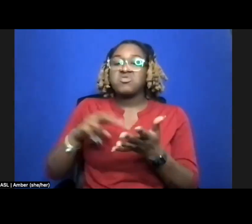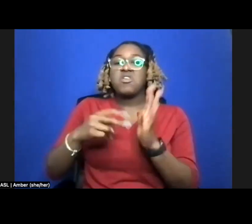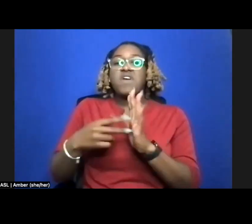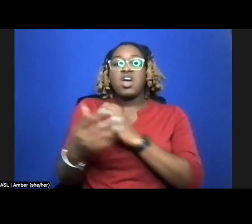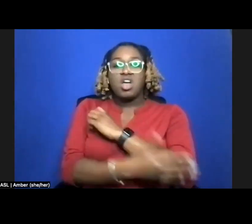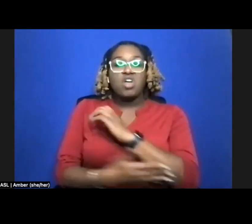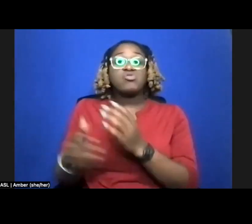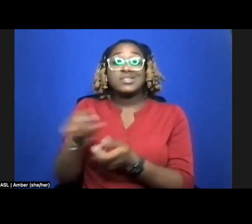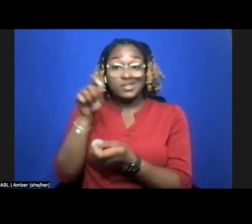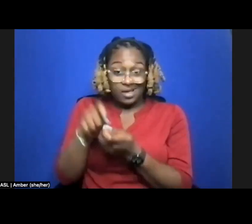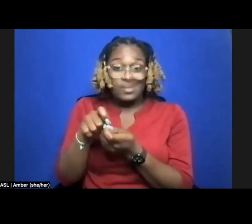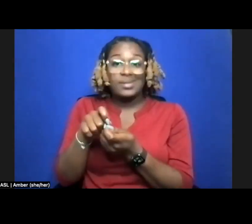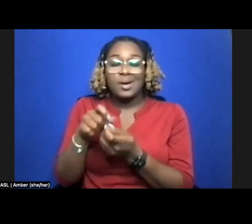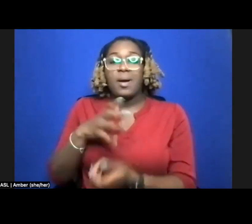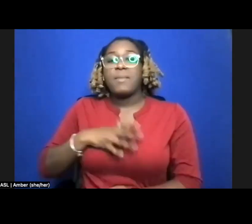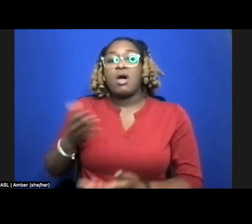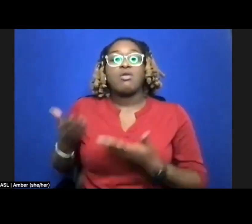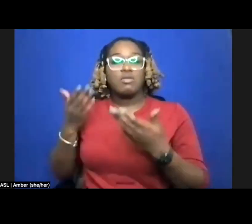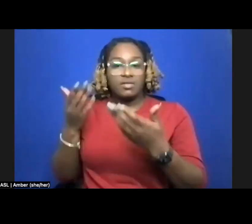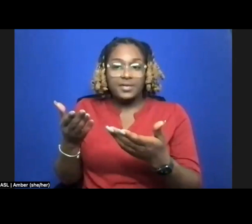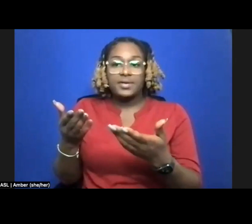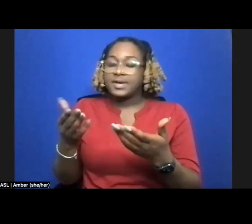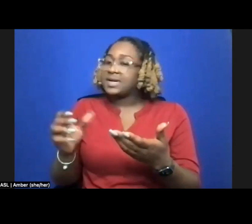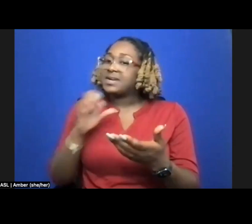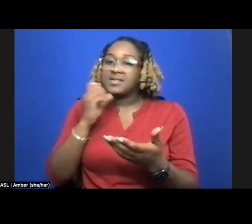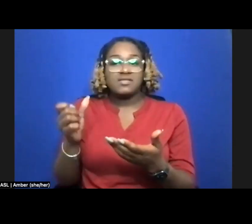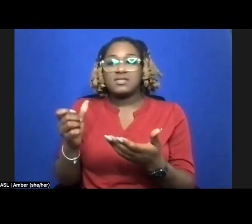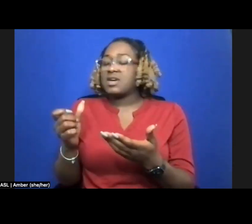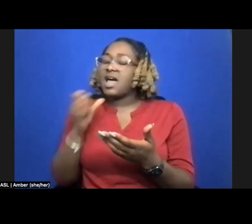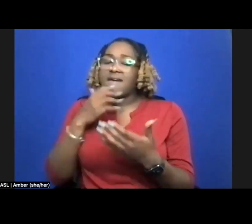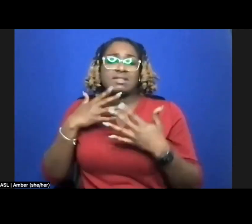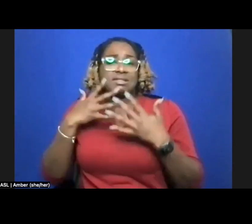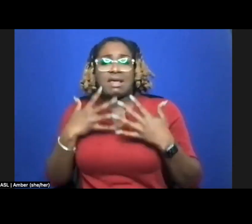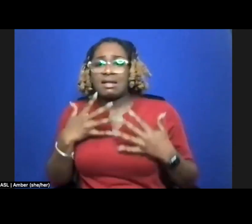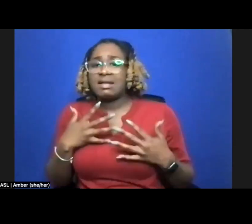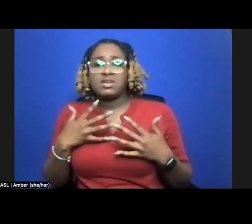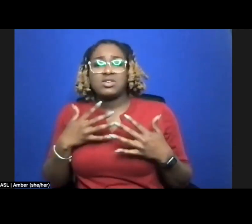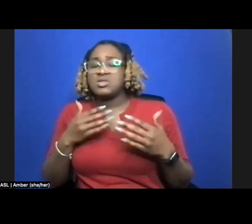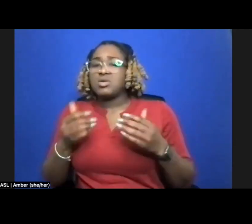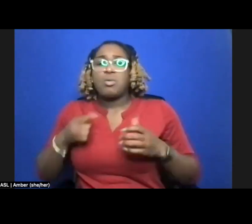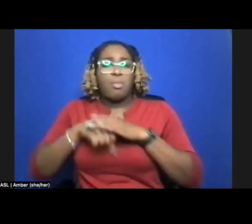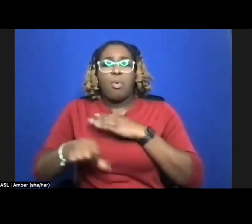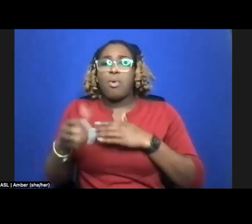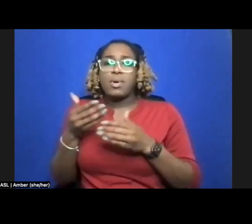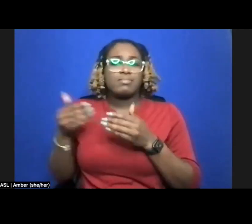my offering: a knotted bellyache of sadness born beyond a destined horizon Manifested. the embers